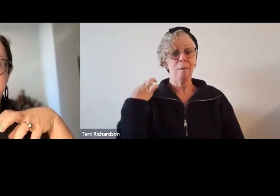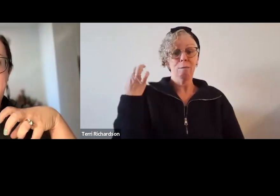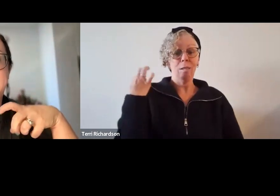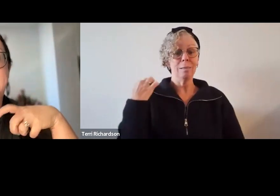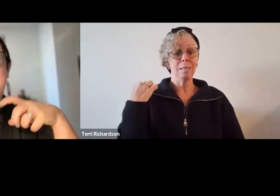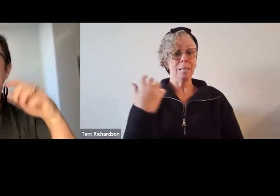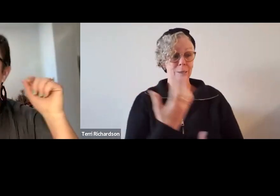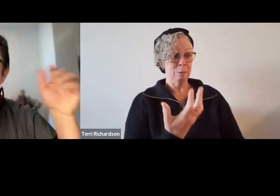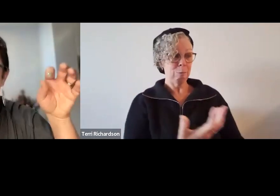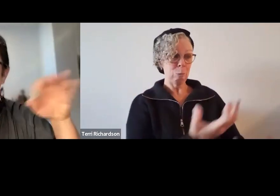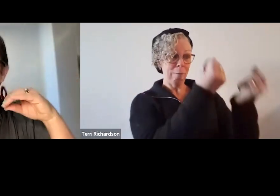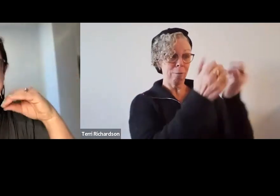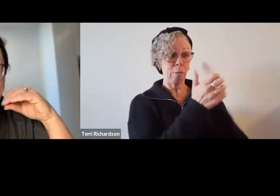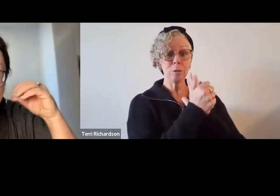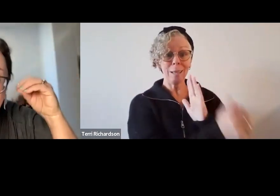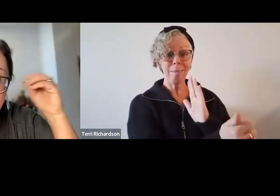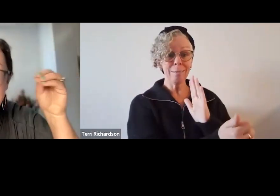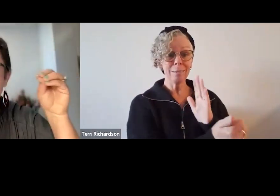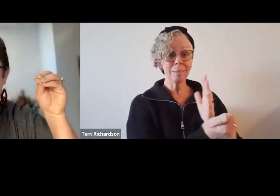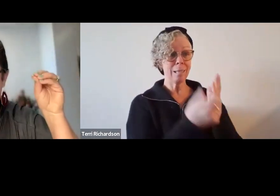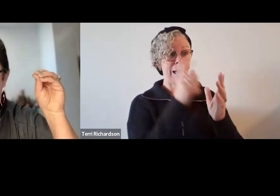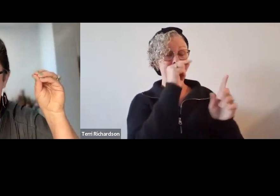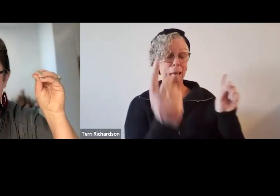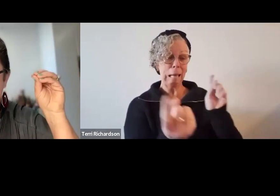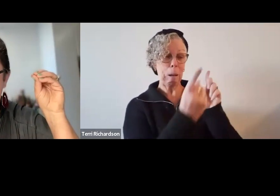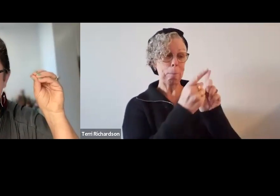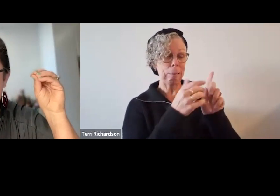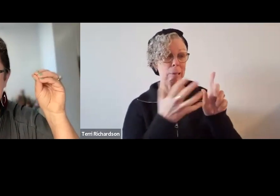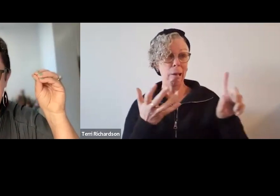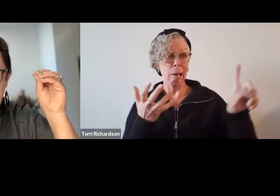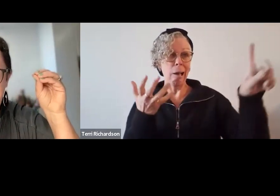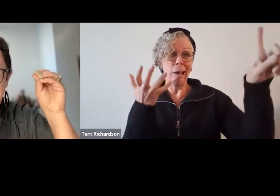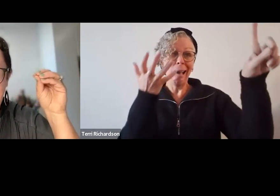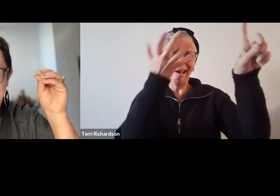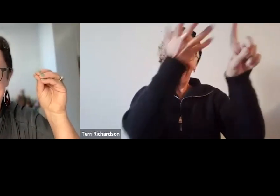meet those incredibly far-reaching obligations